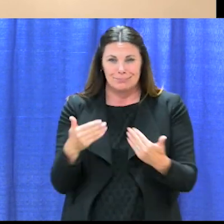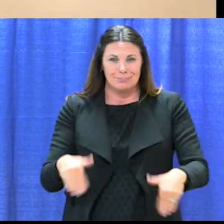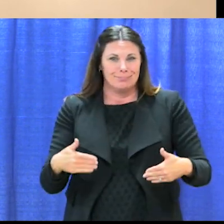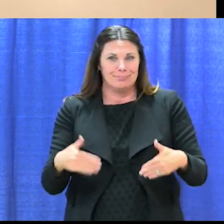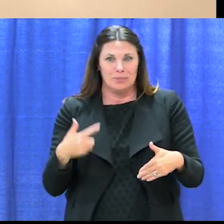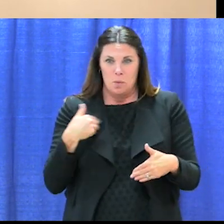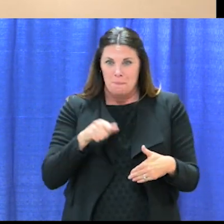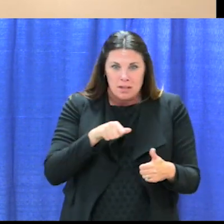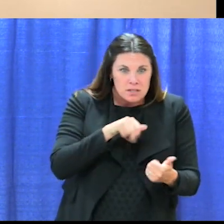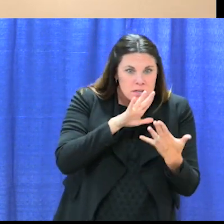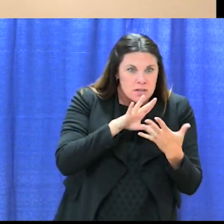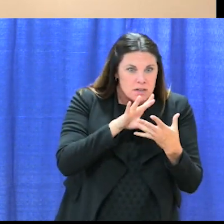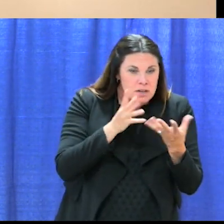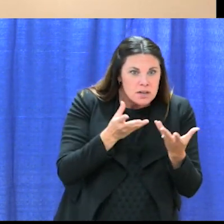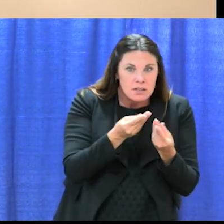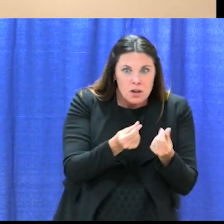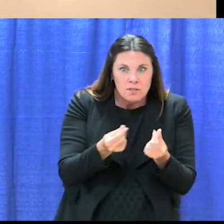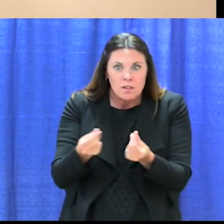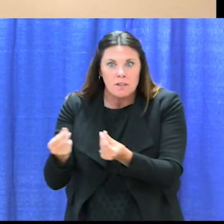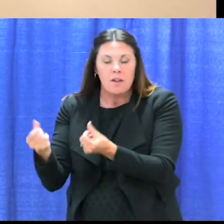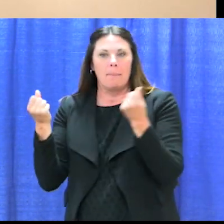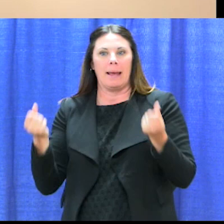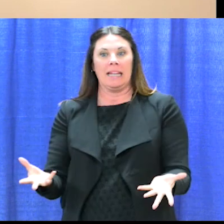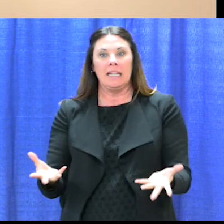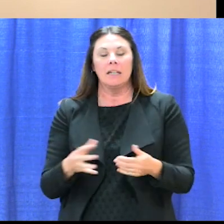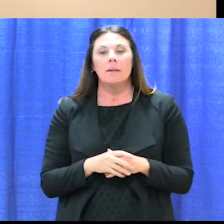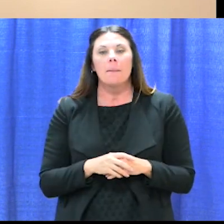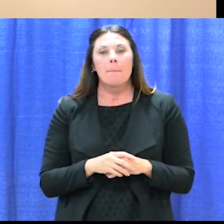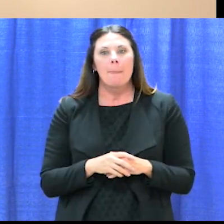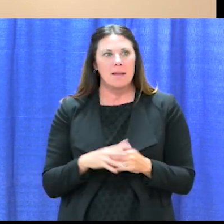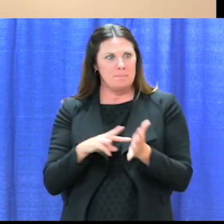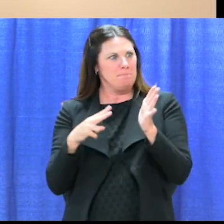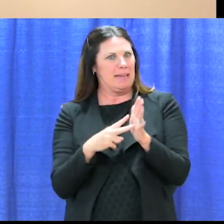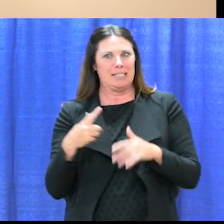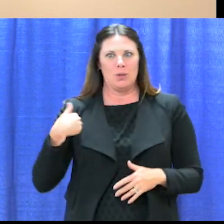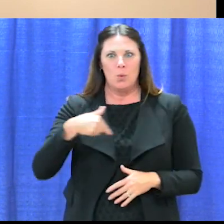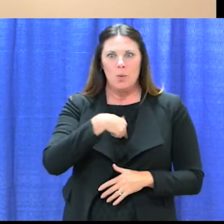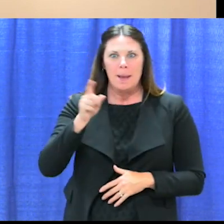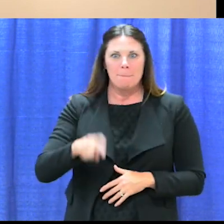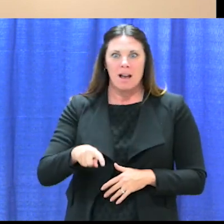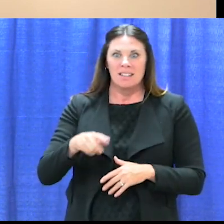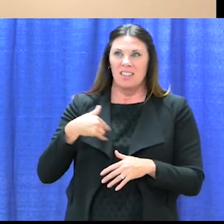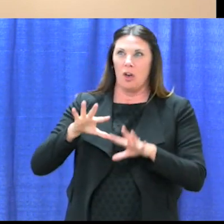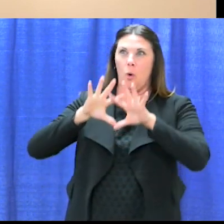It really needs to involve all the components of the entire internet ecosystem right so